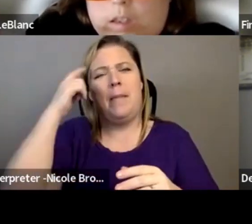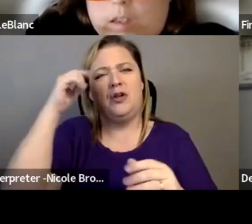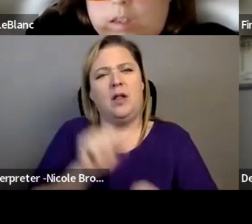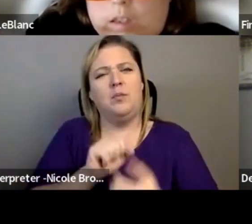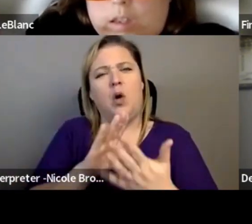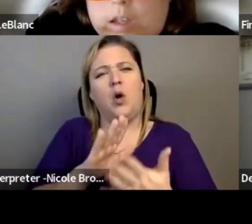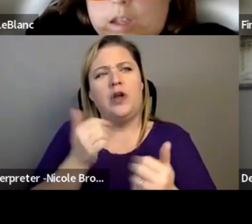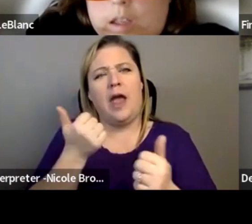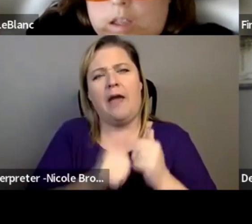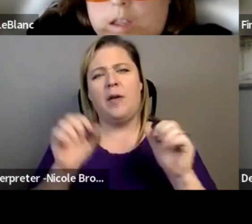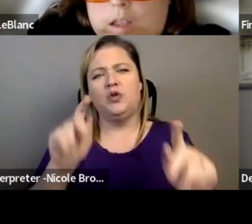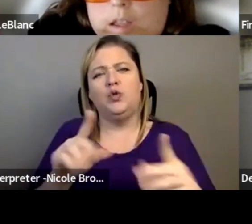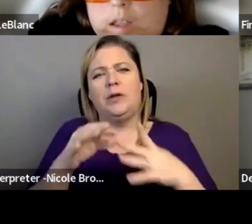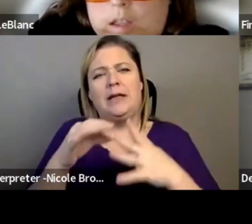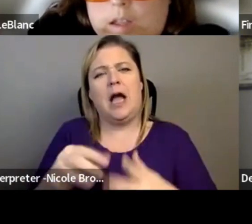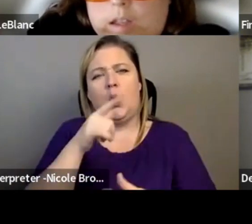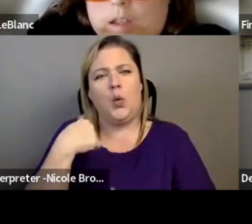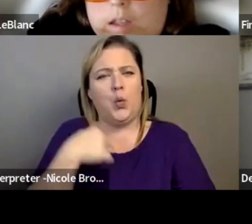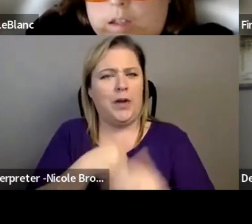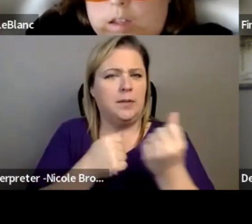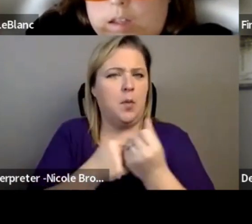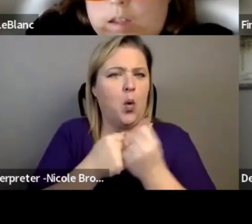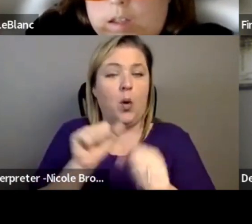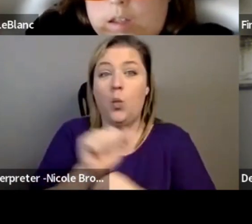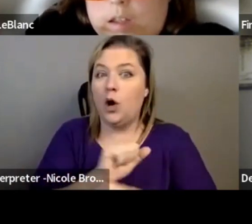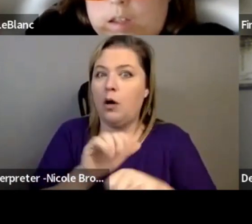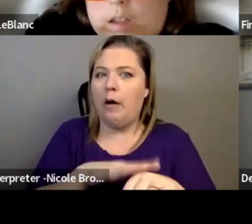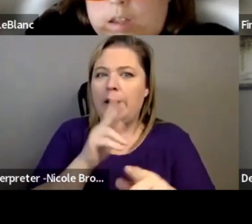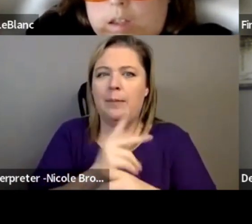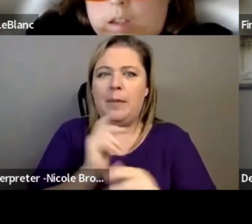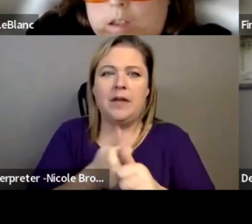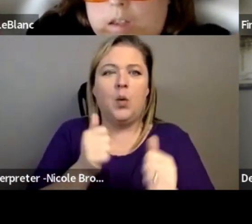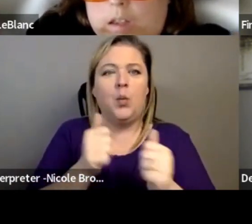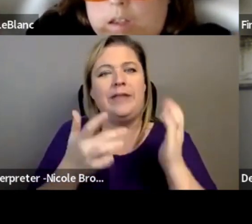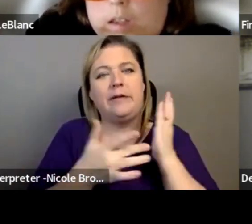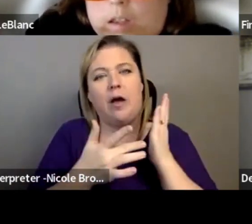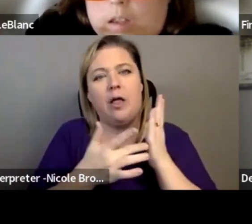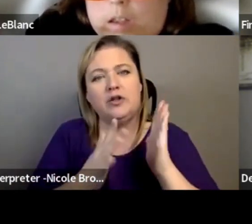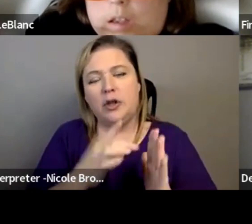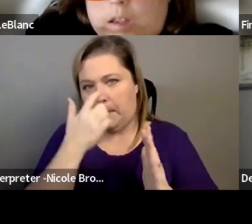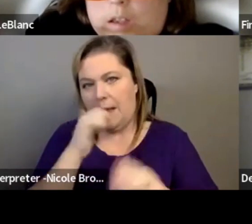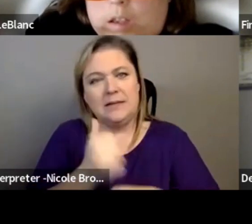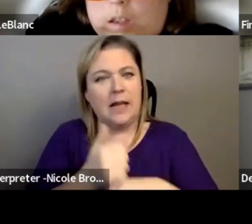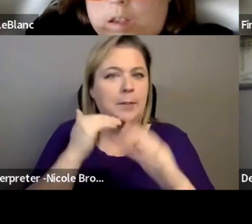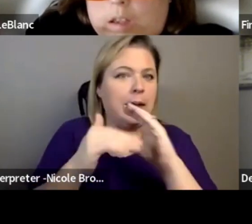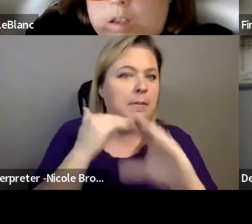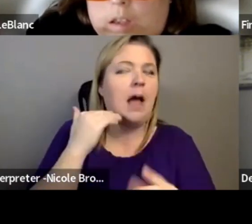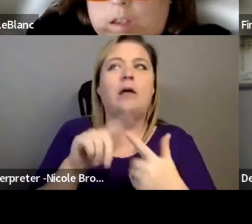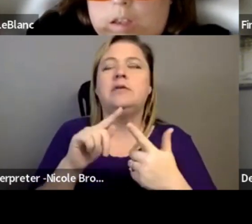to guide those who we support. Let's work on keeping them up to date with technology, setting up emails, learning to use Zoom,